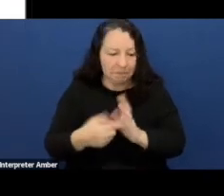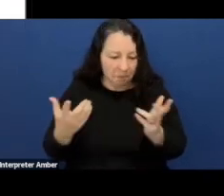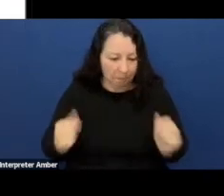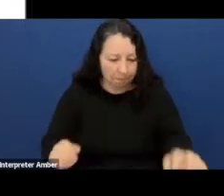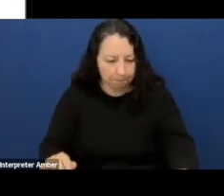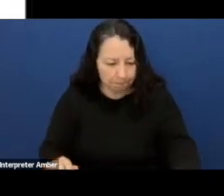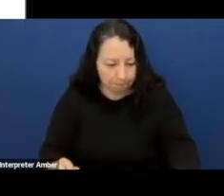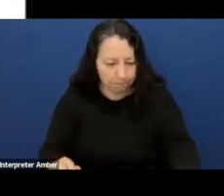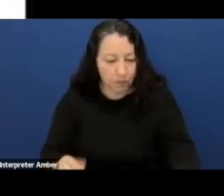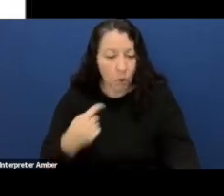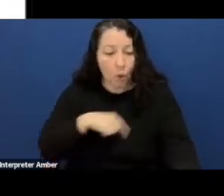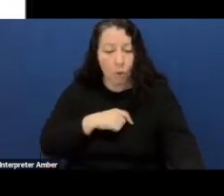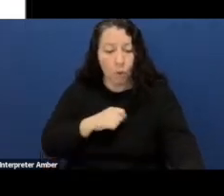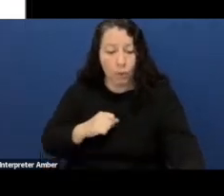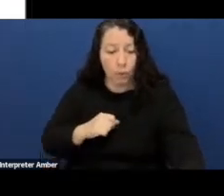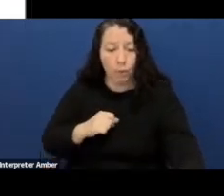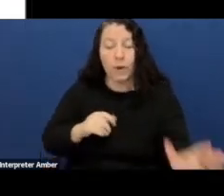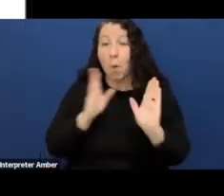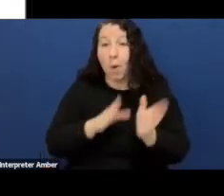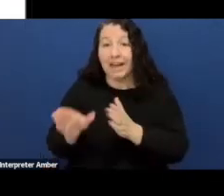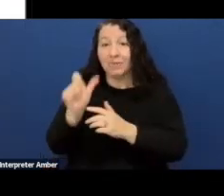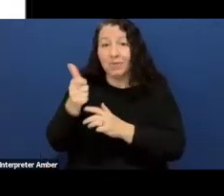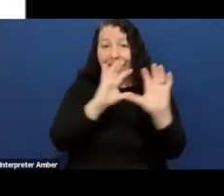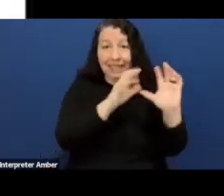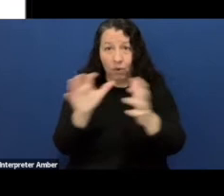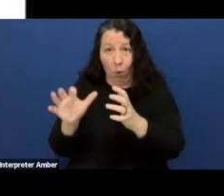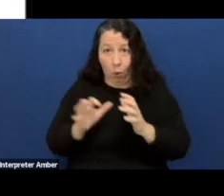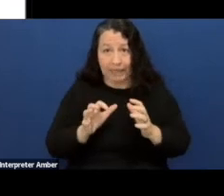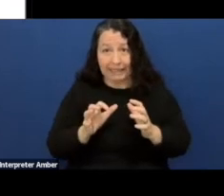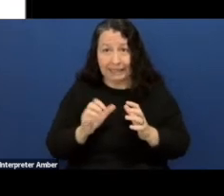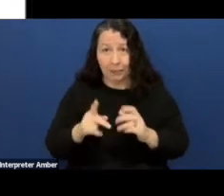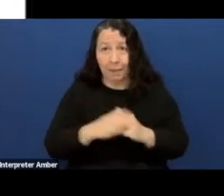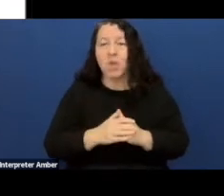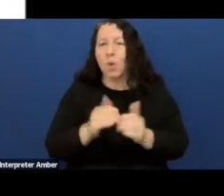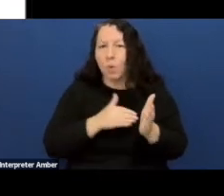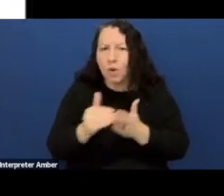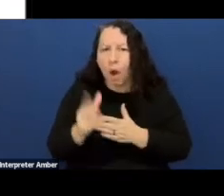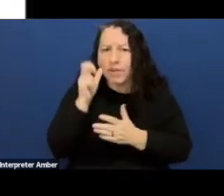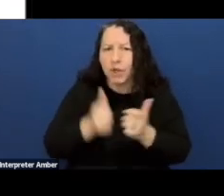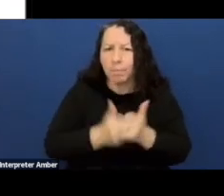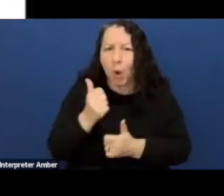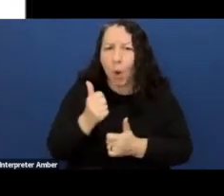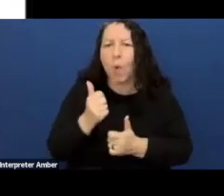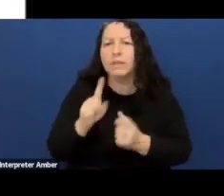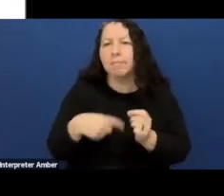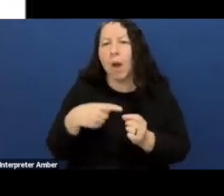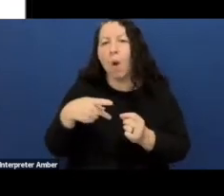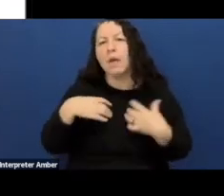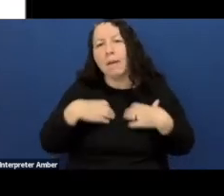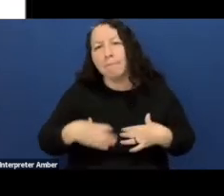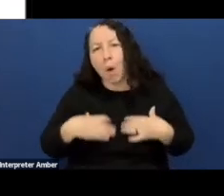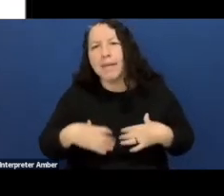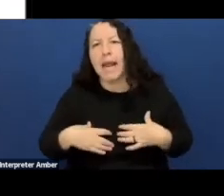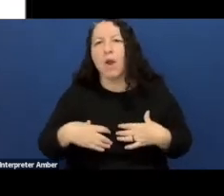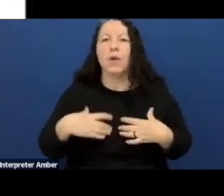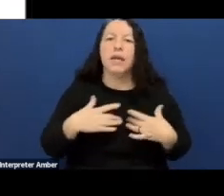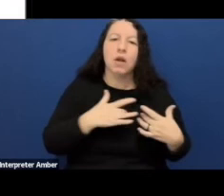Looking at all the different symptoms, we organize them into 10 categories. And we often